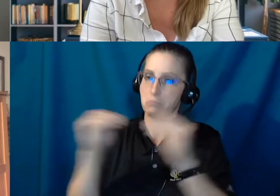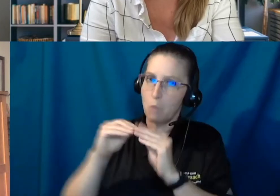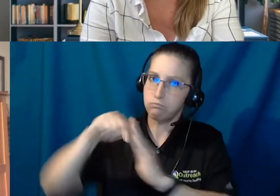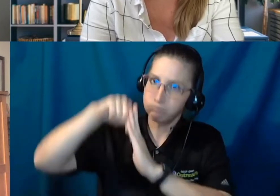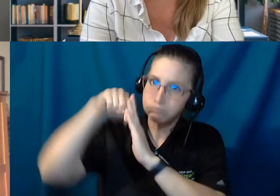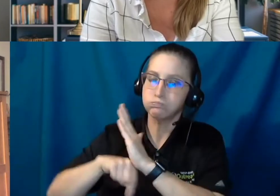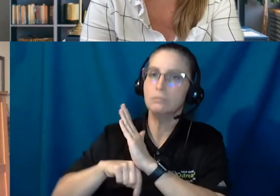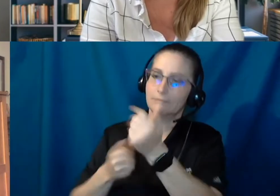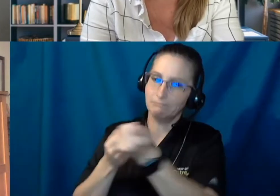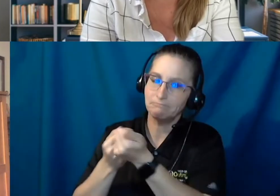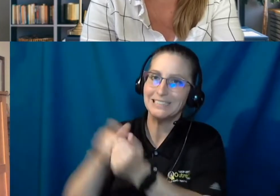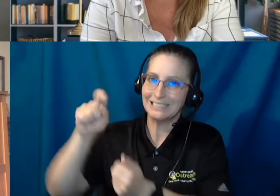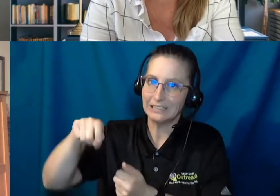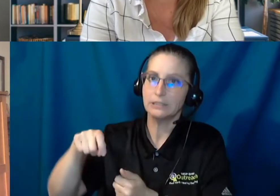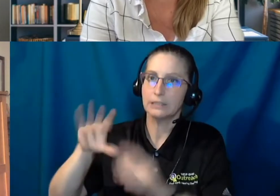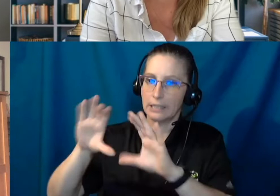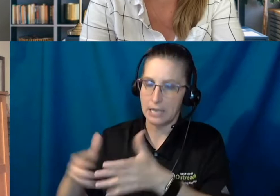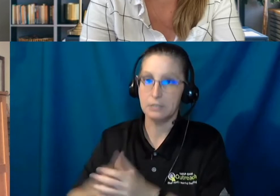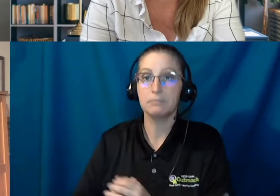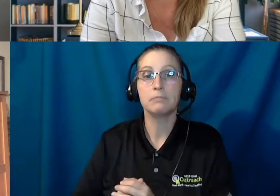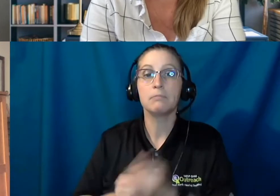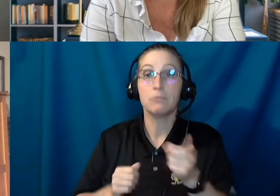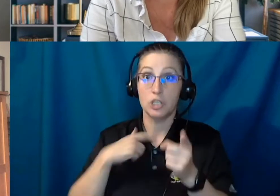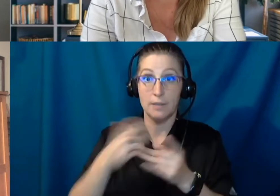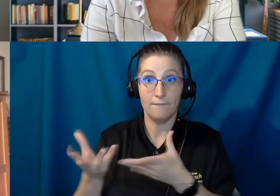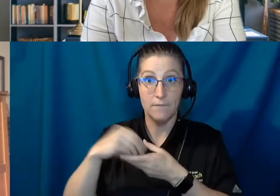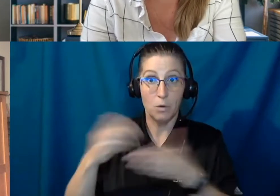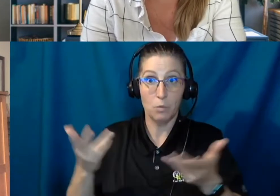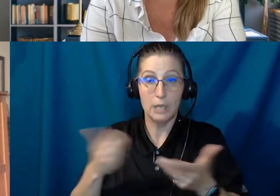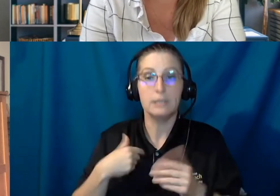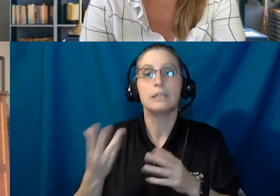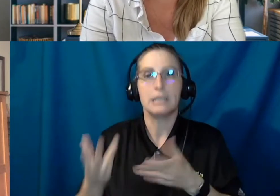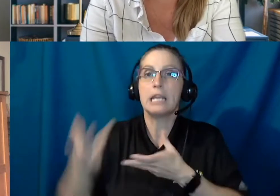is inclusive practices. And she's excited to continue to work with others to make our